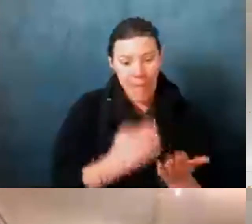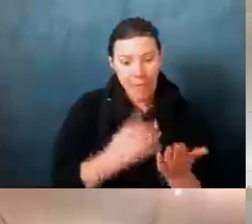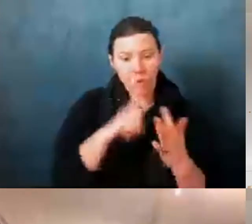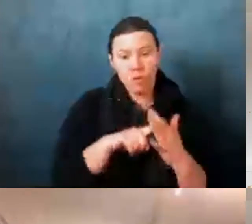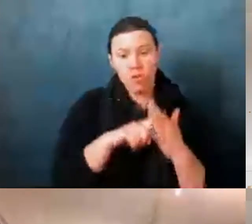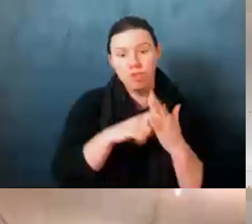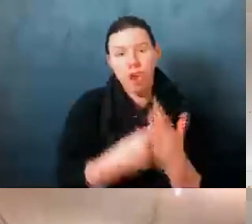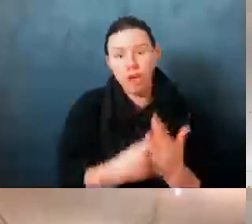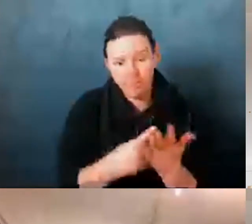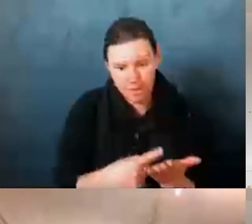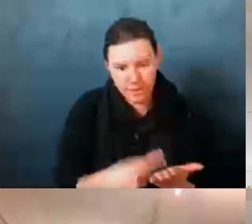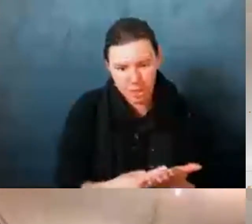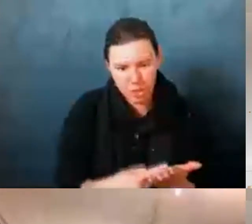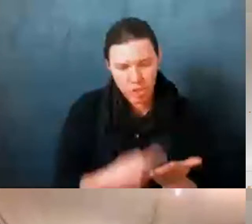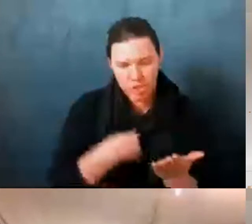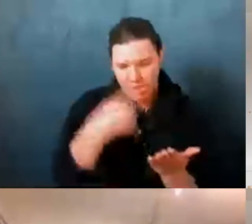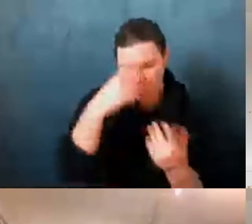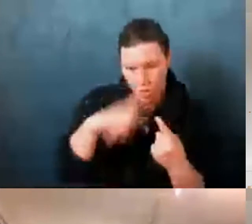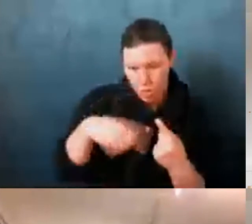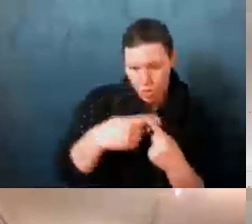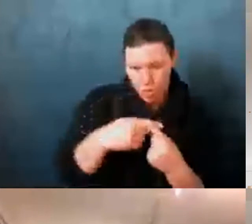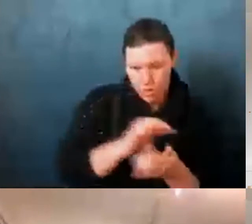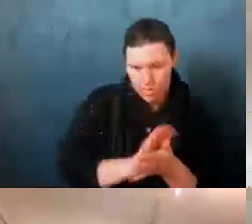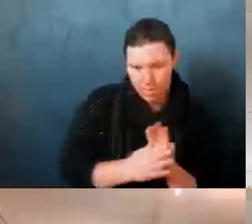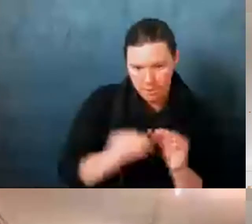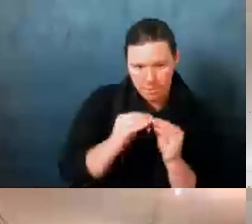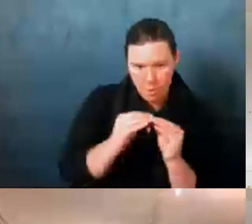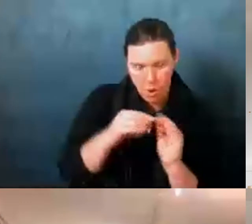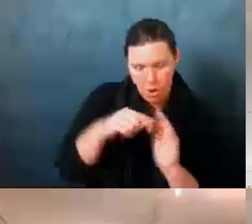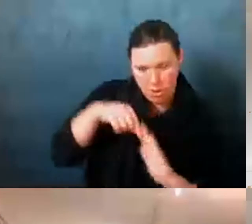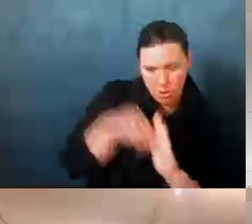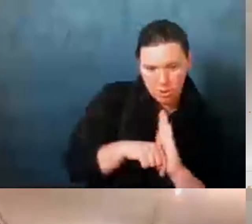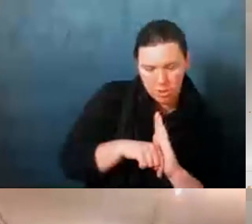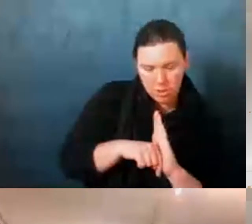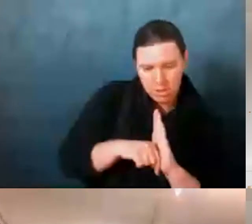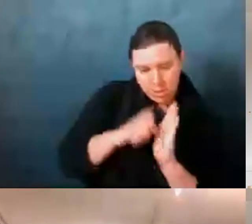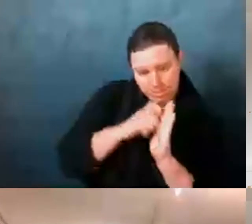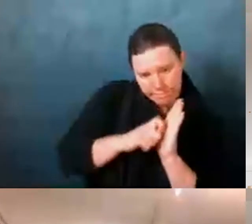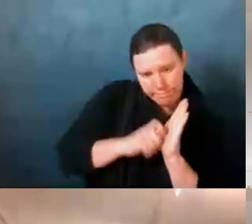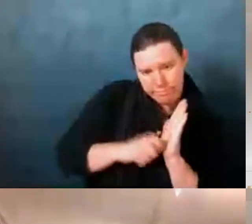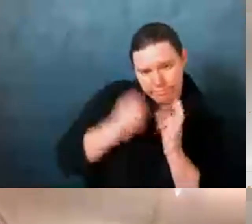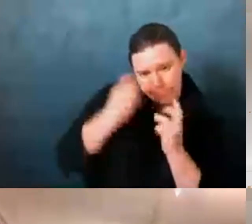about having these conversations, I think we can start to make a difference.